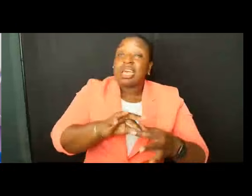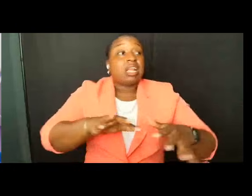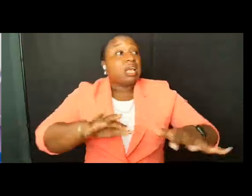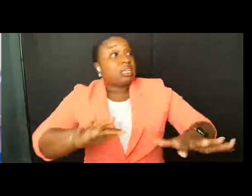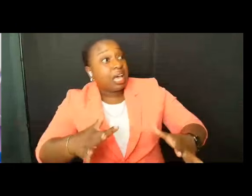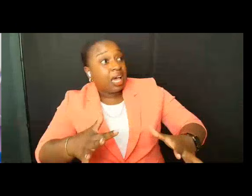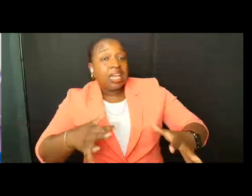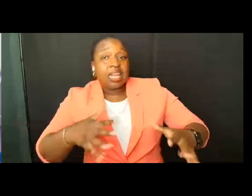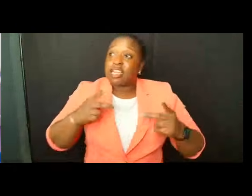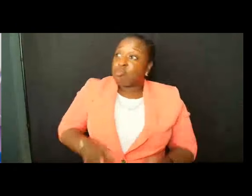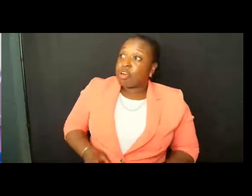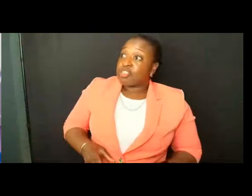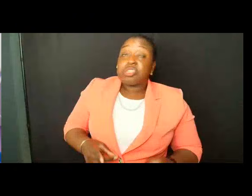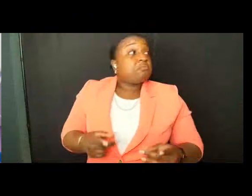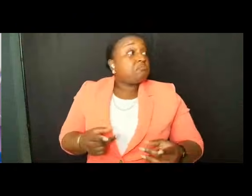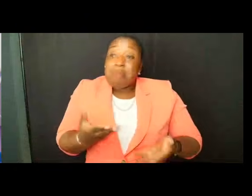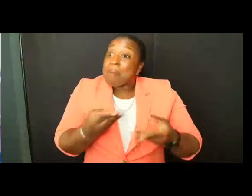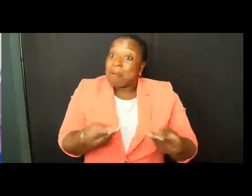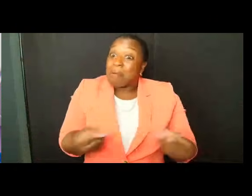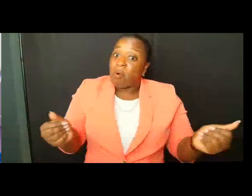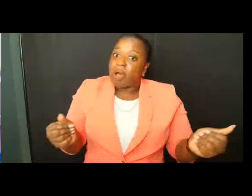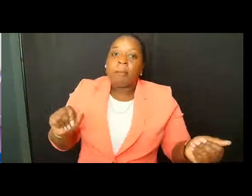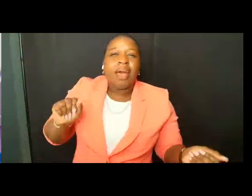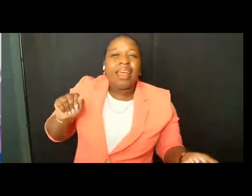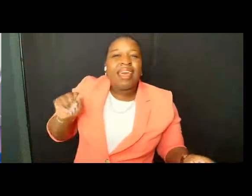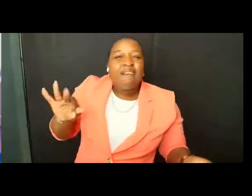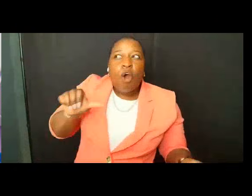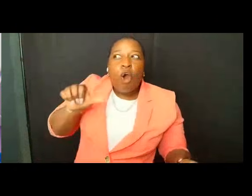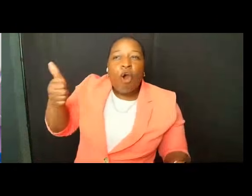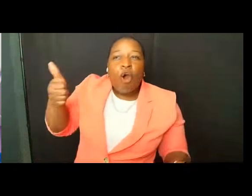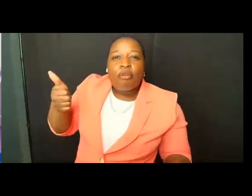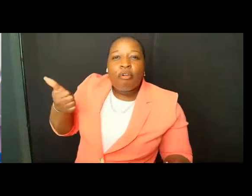But if there is other things going on in your life, other traits that you have -- in fact,